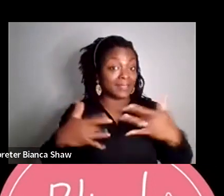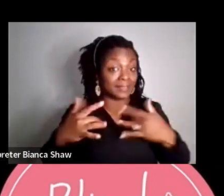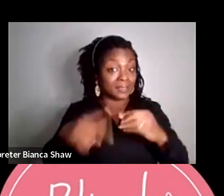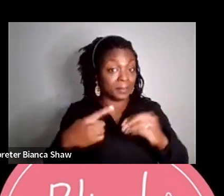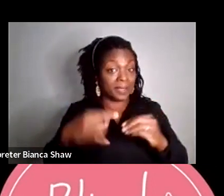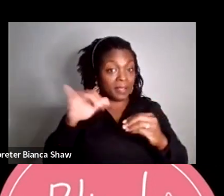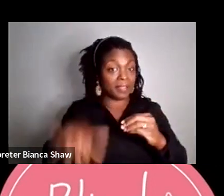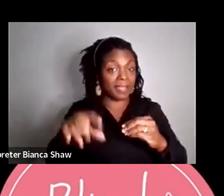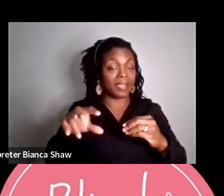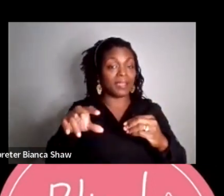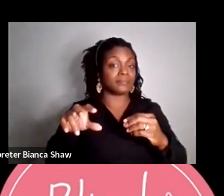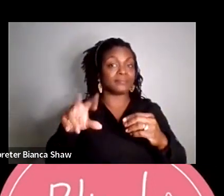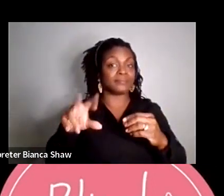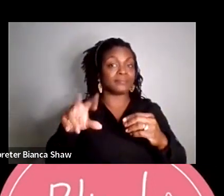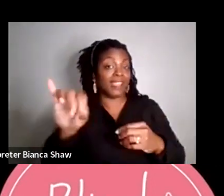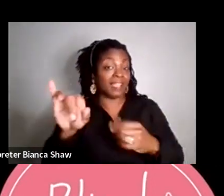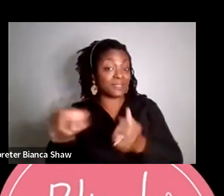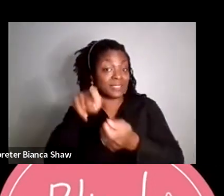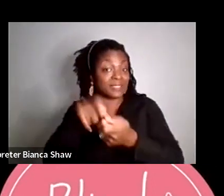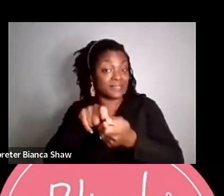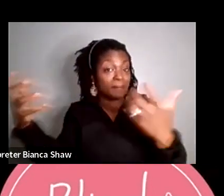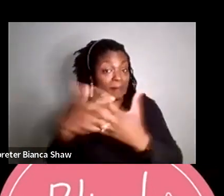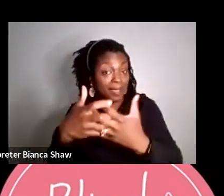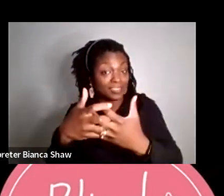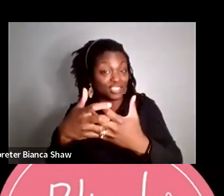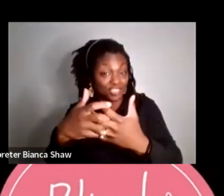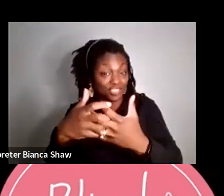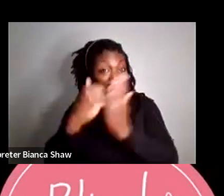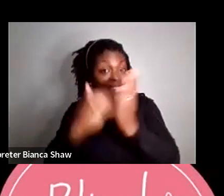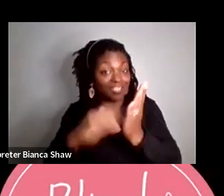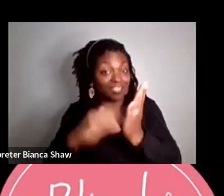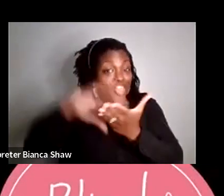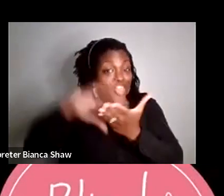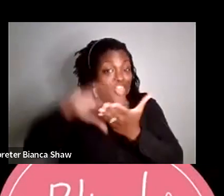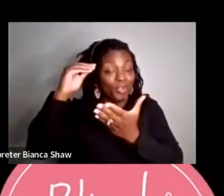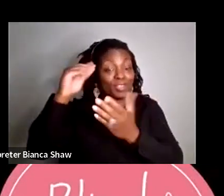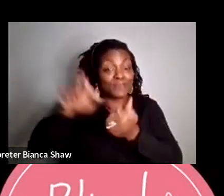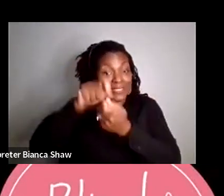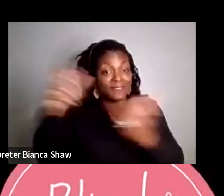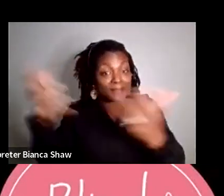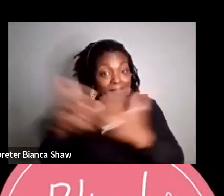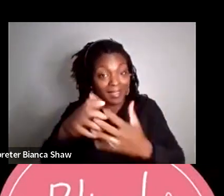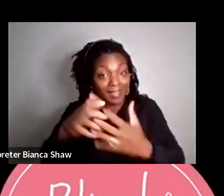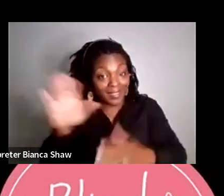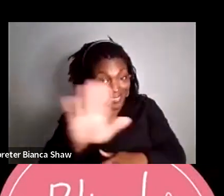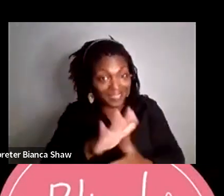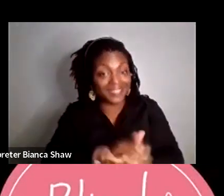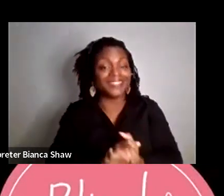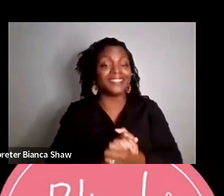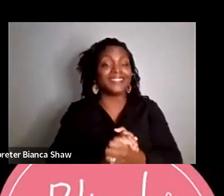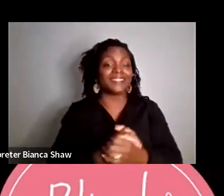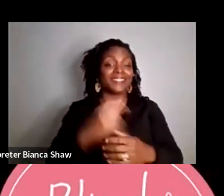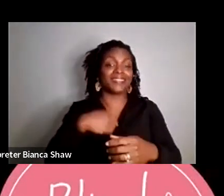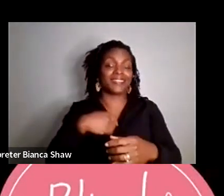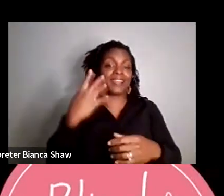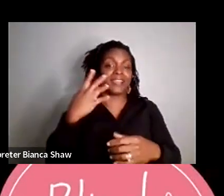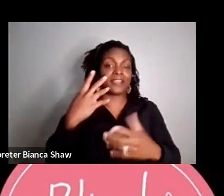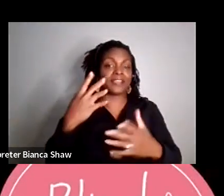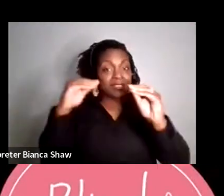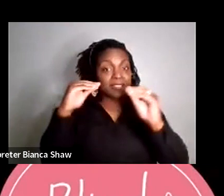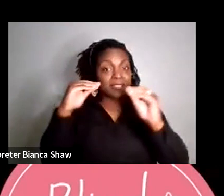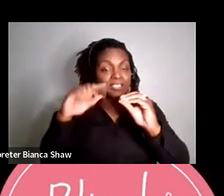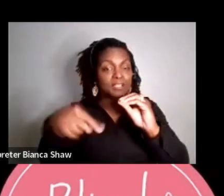Specific lessons, you know things specifically for them. Most of mornings I was teaching our students about cooking.